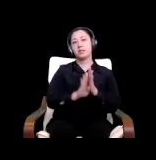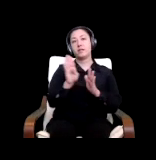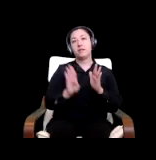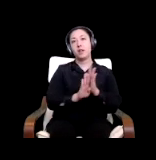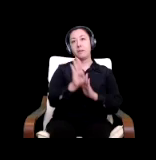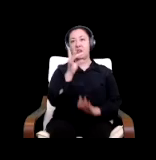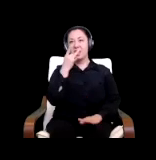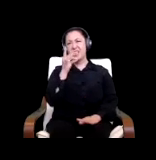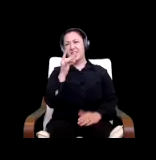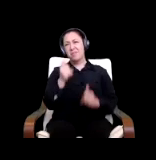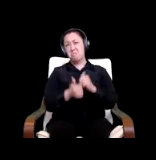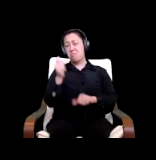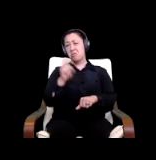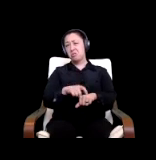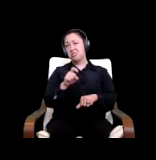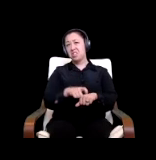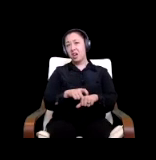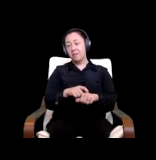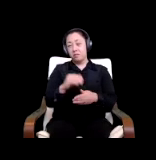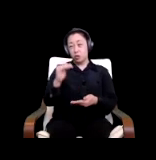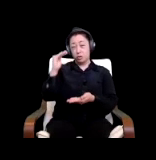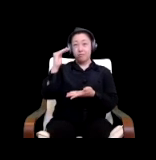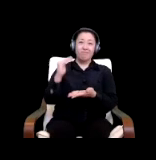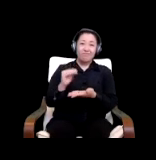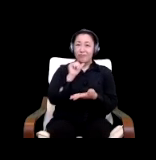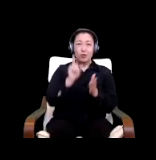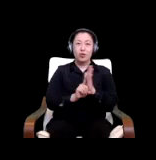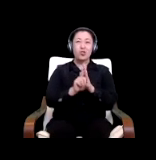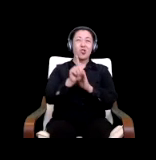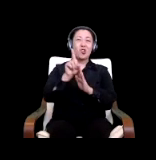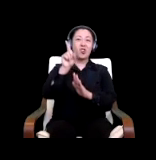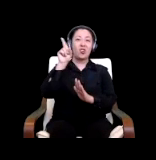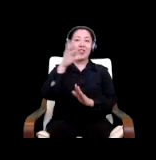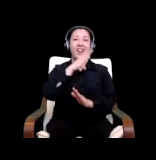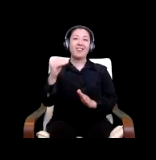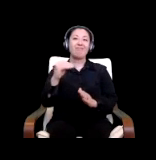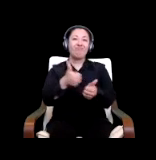stature and have global developmental delays especially early in life.